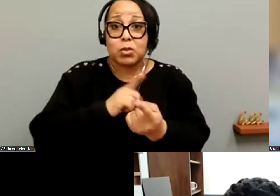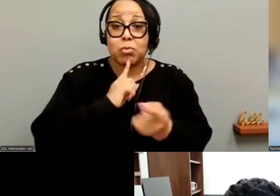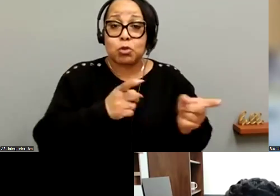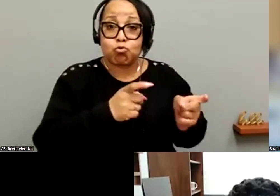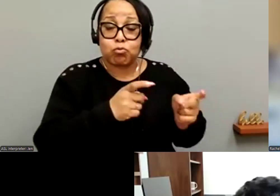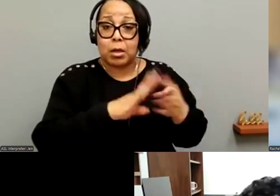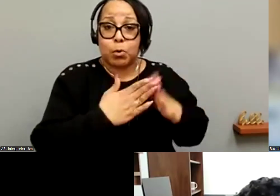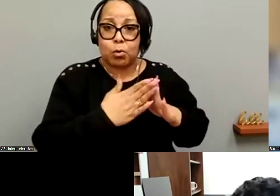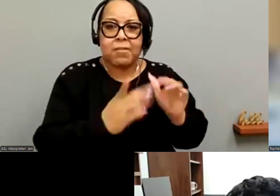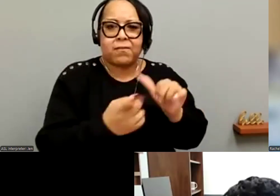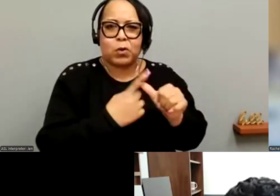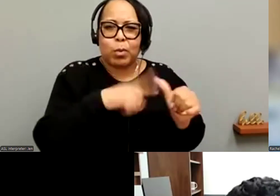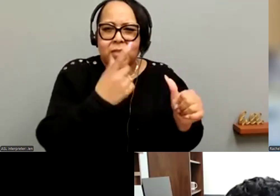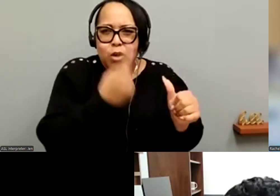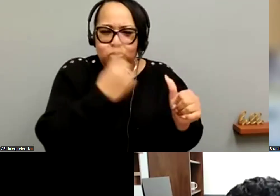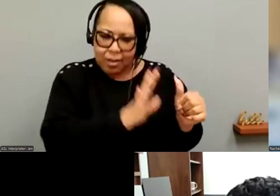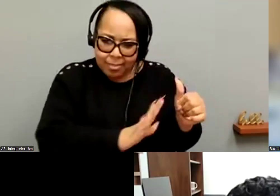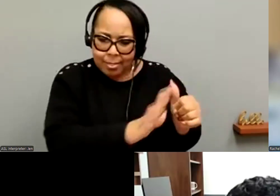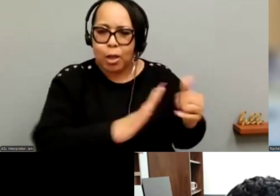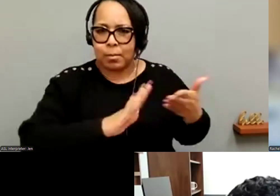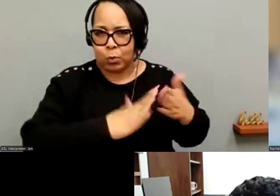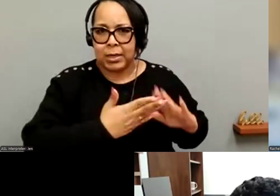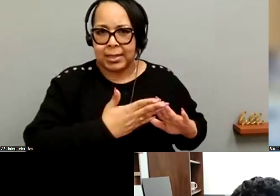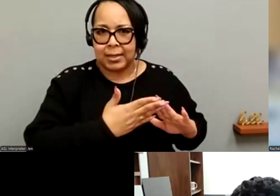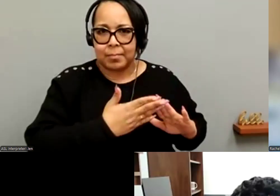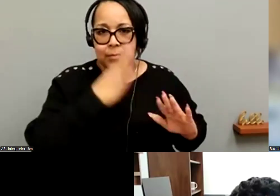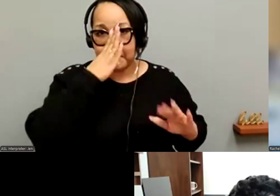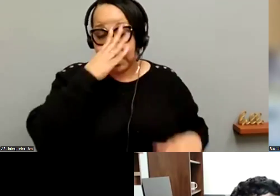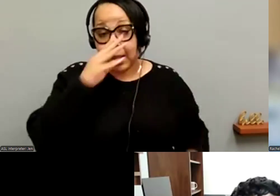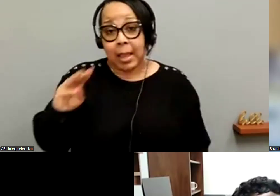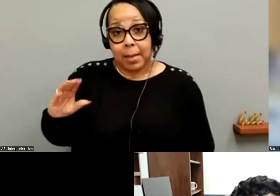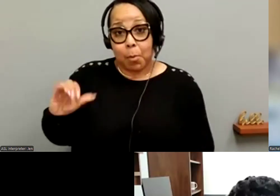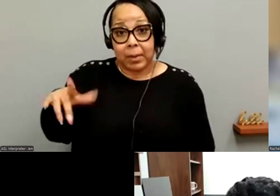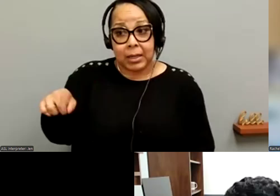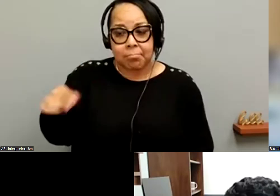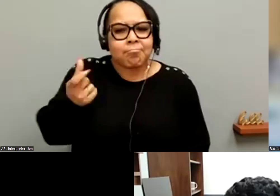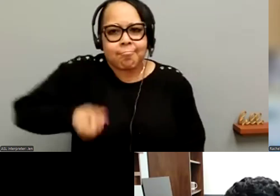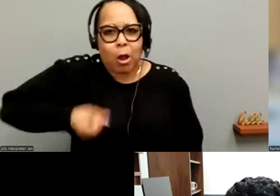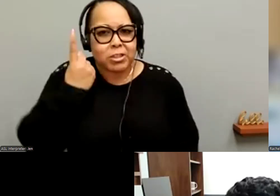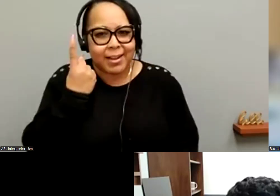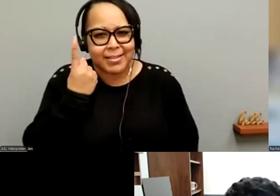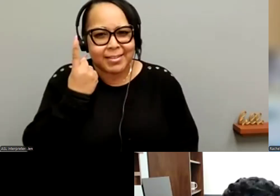13:09:13 first understand that community. 13:09:15 MOPD understands the community